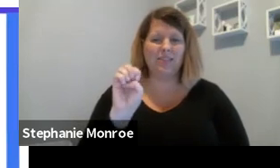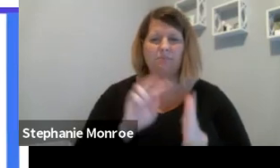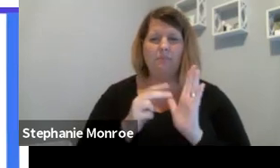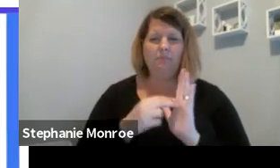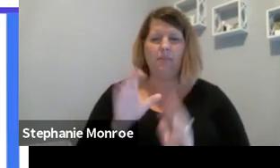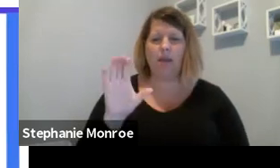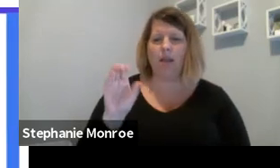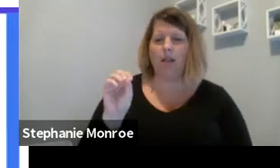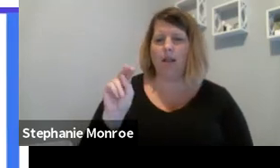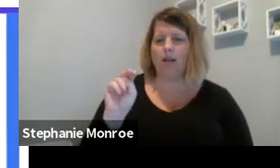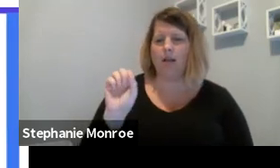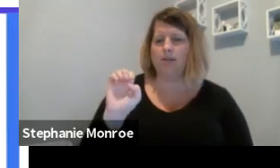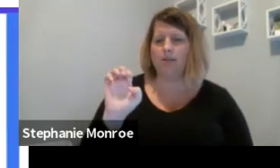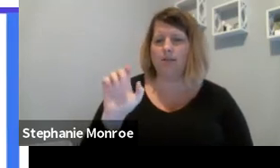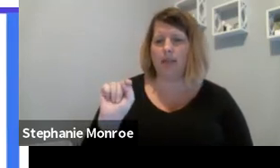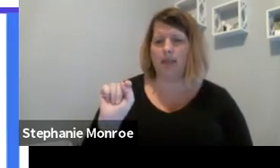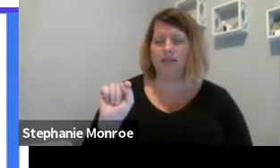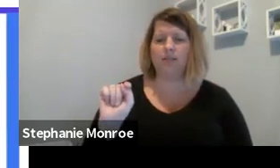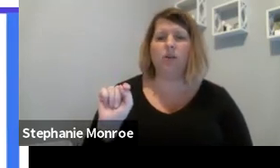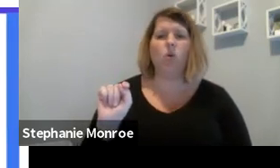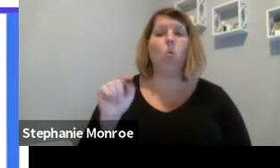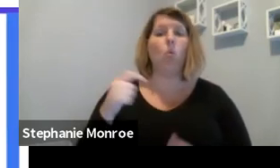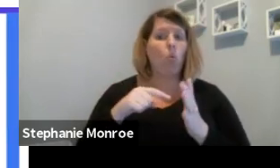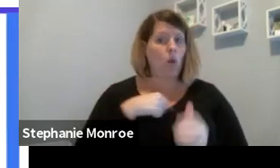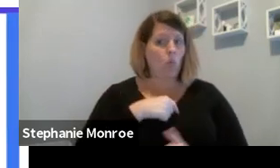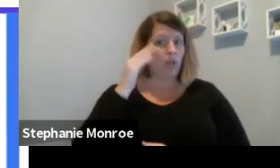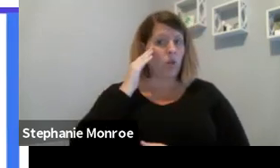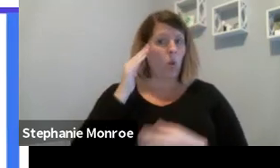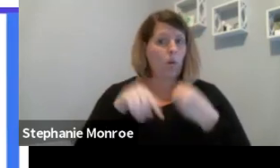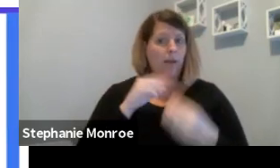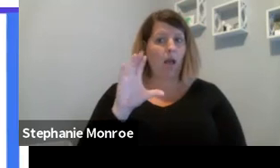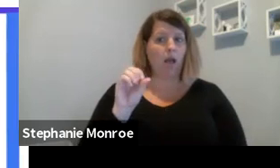Basically, what we know about consent under the statute 794